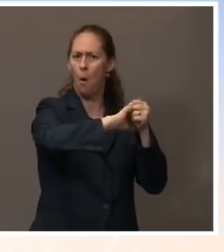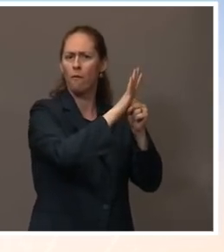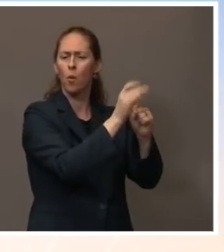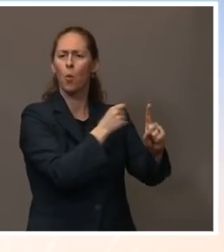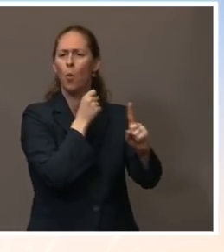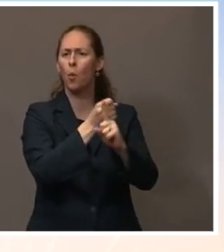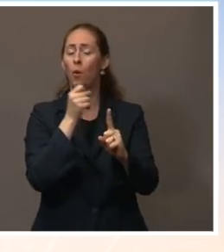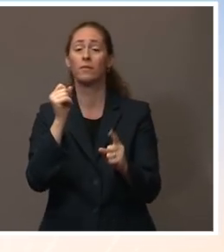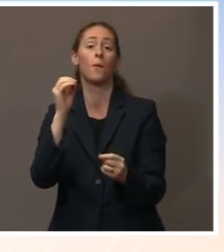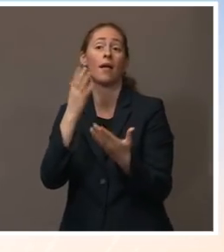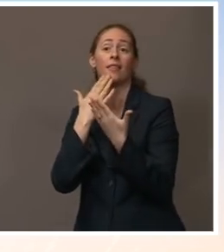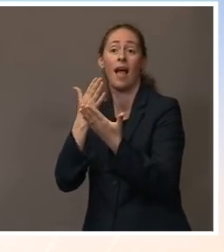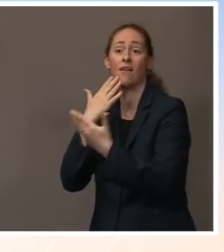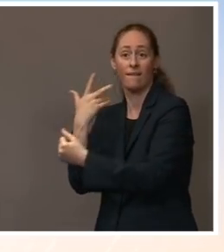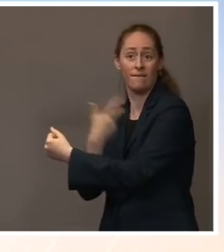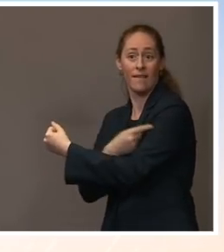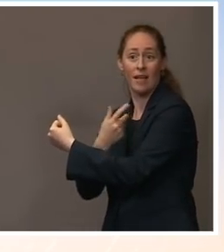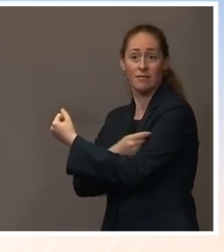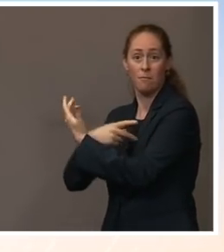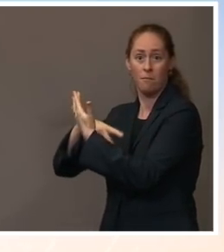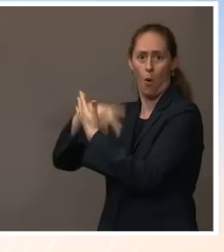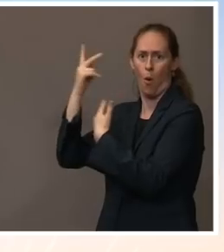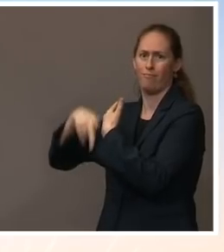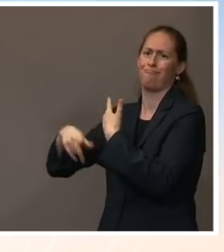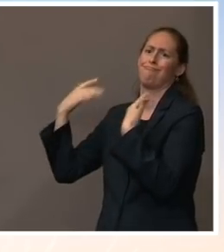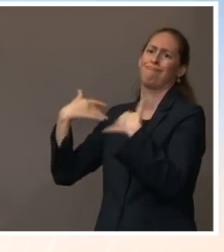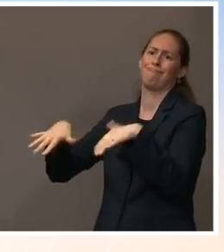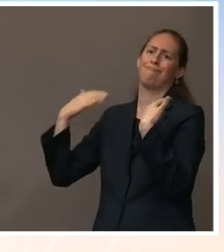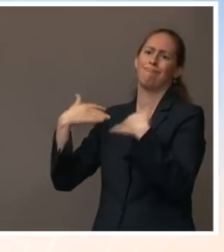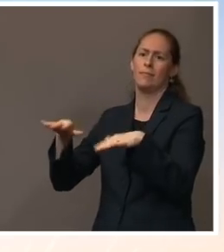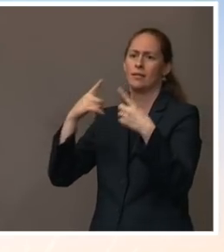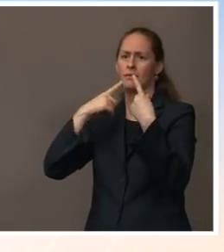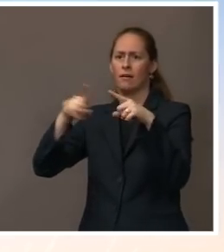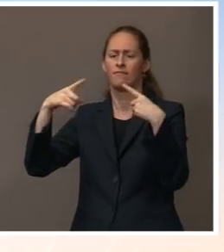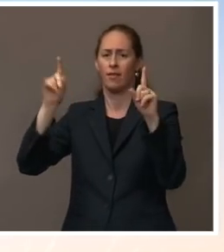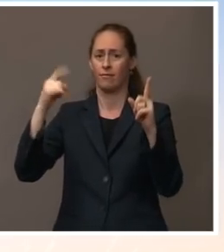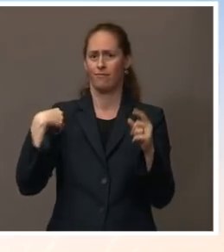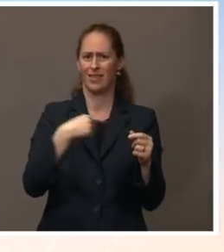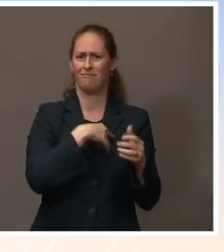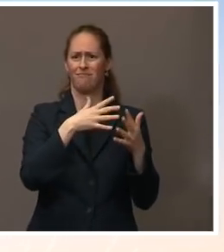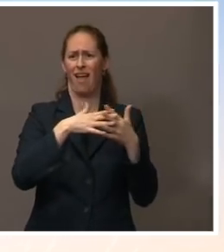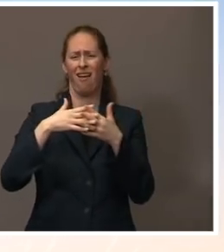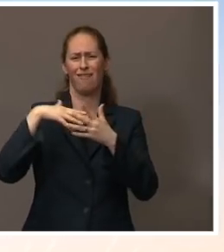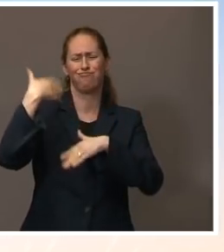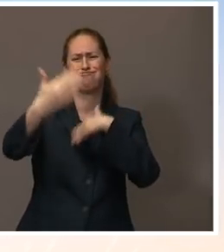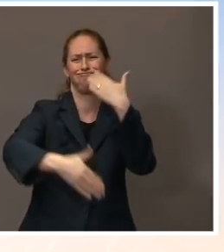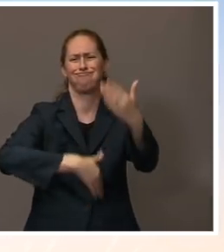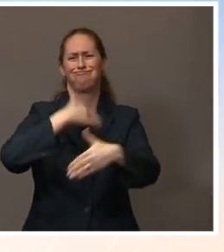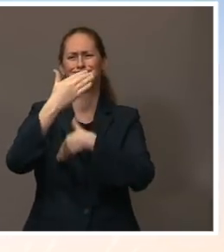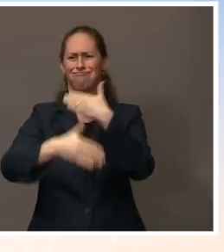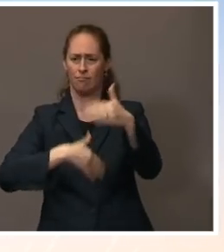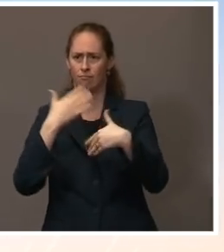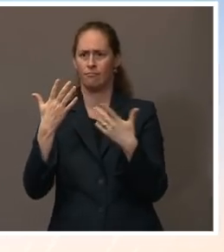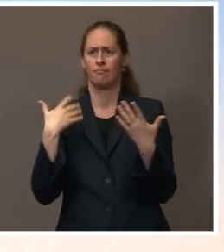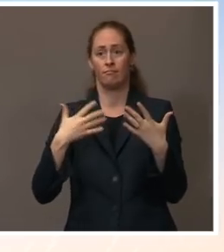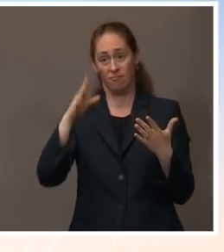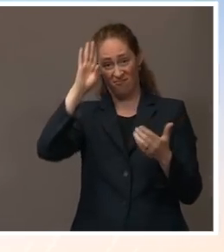America is on the move again. There are over three times more Americans traveling through airports now than at any time last year,